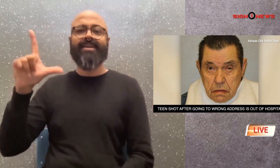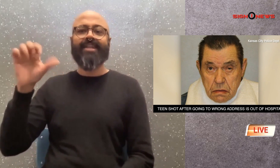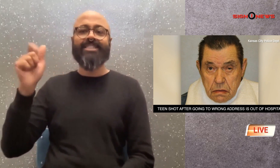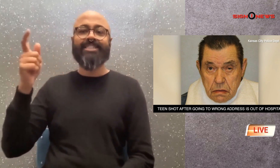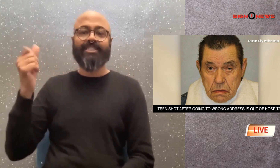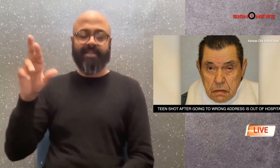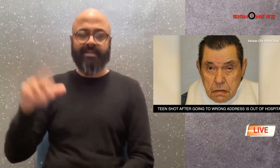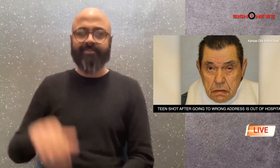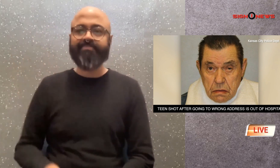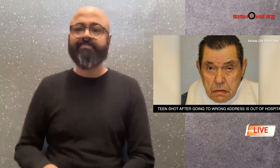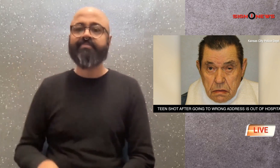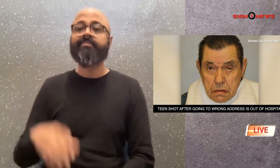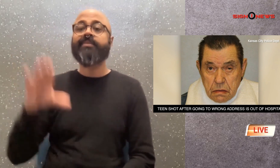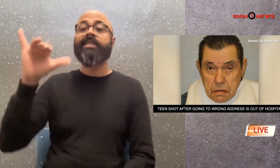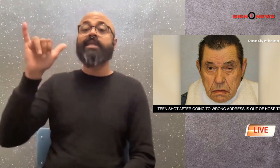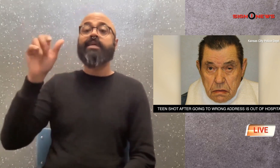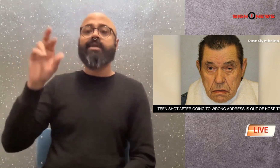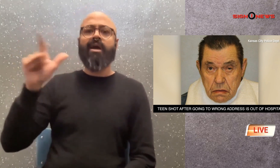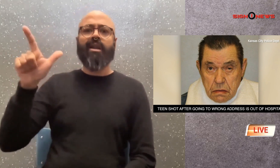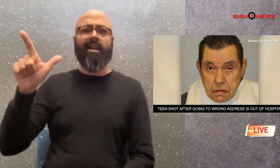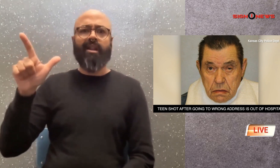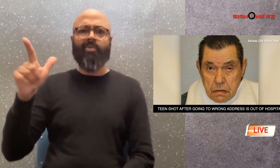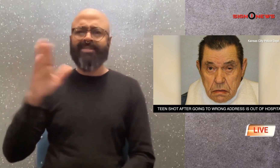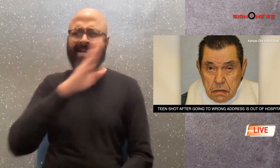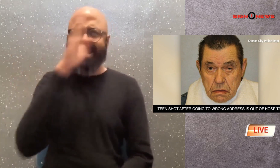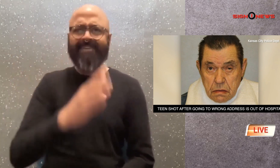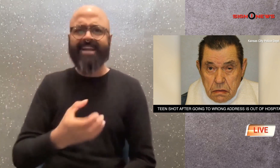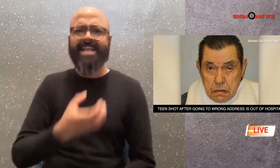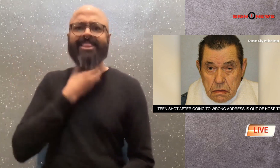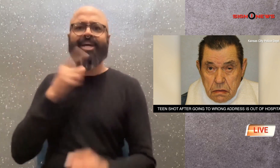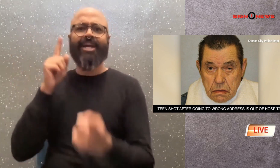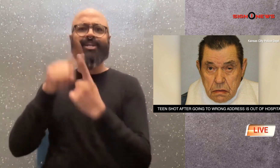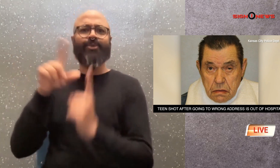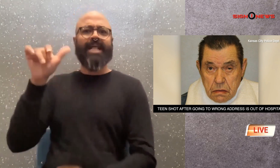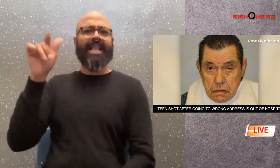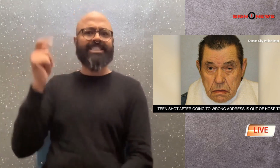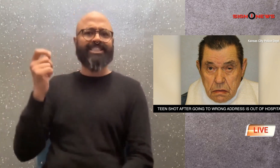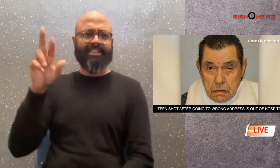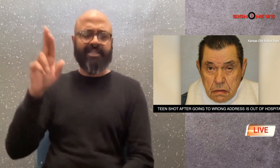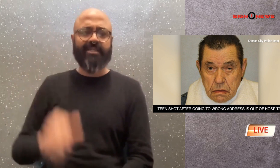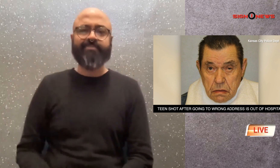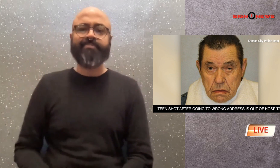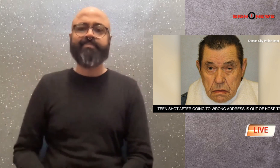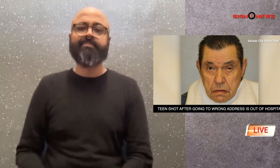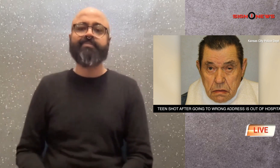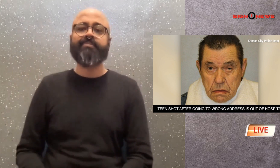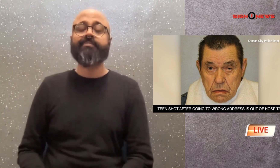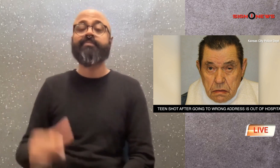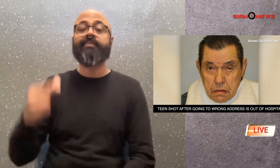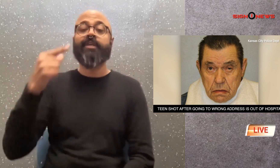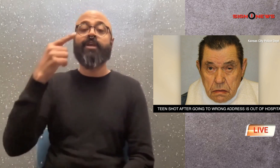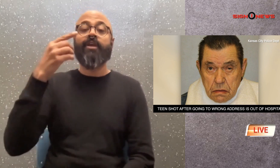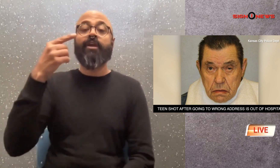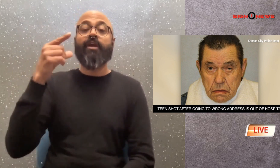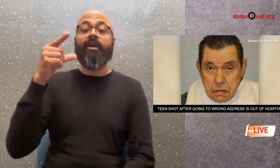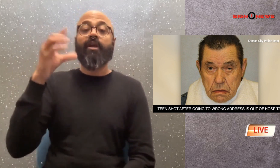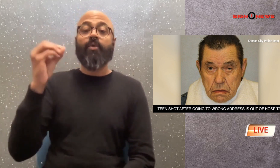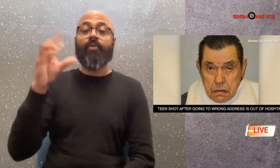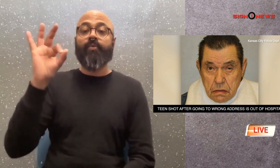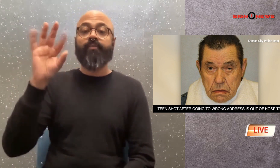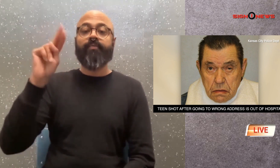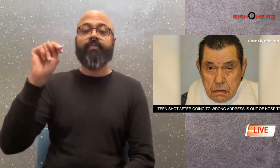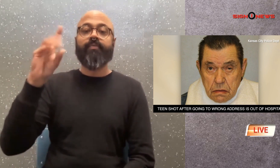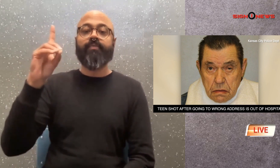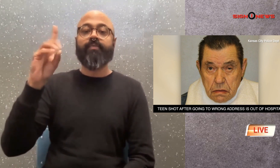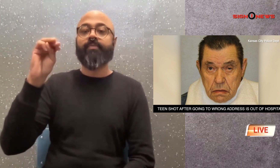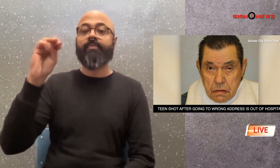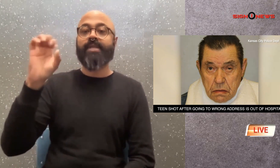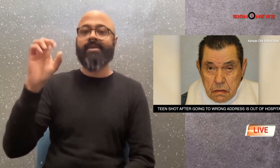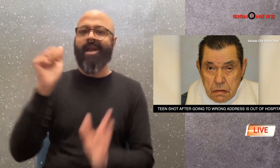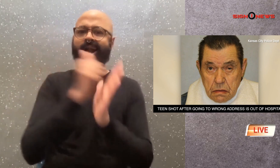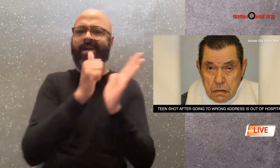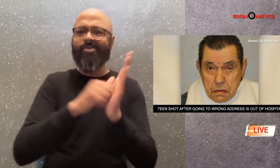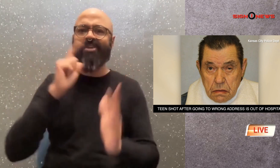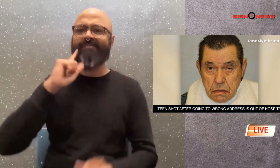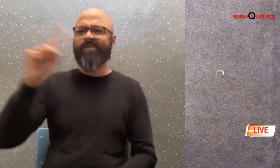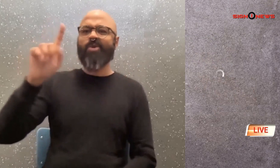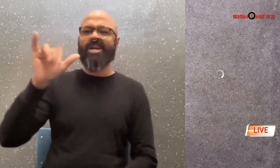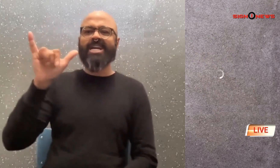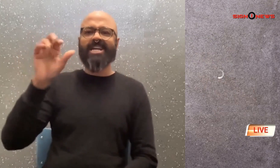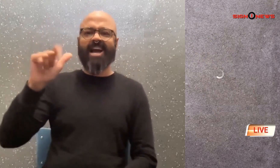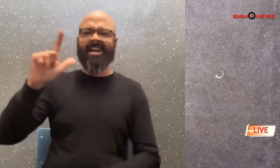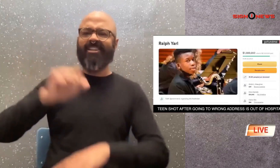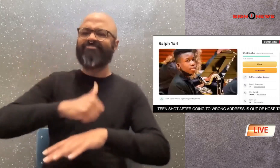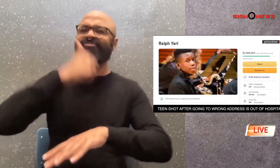between Yarl and Lester and Yarl was never a threat to Lester a GoFundMe account for